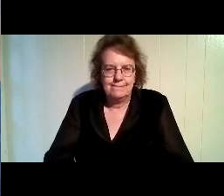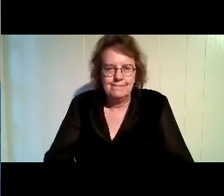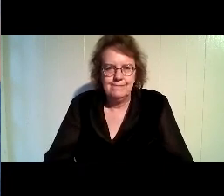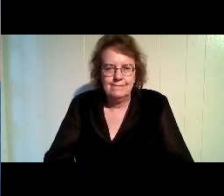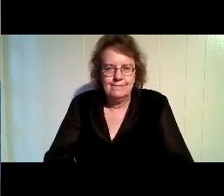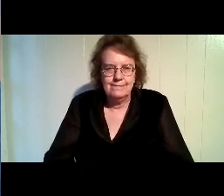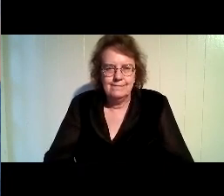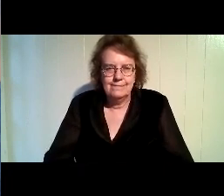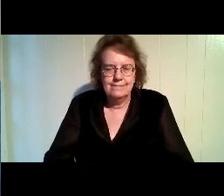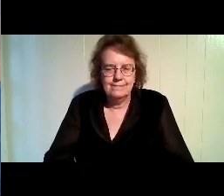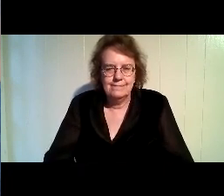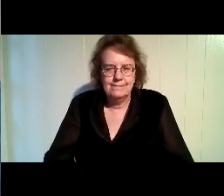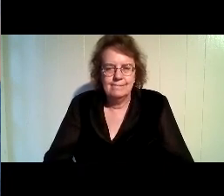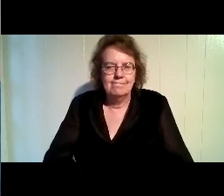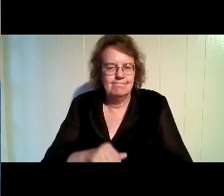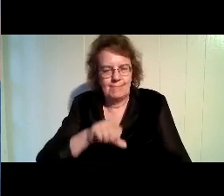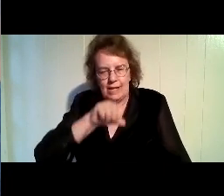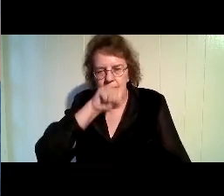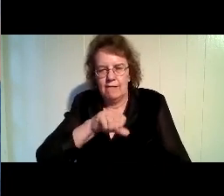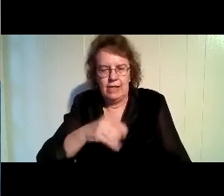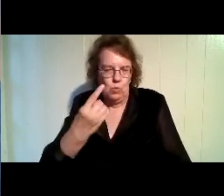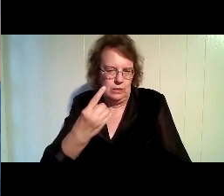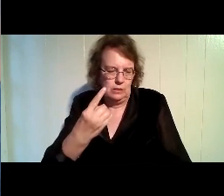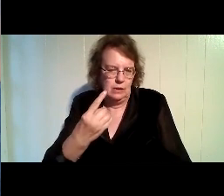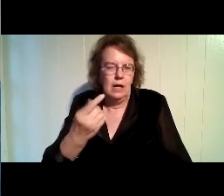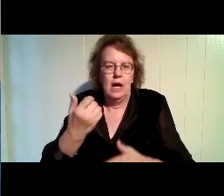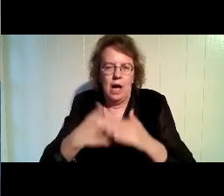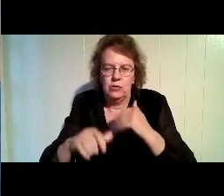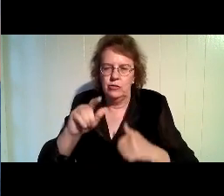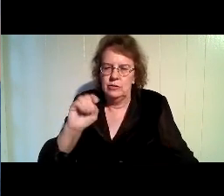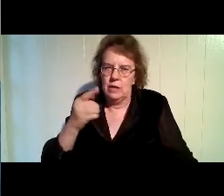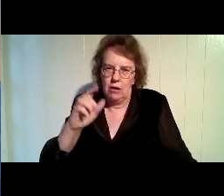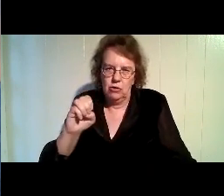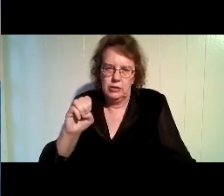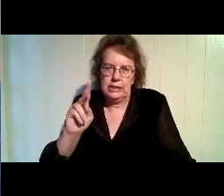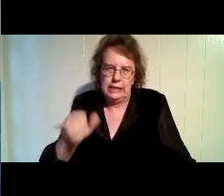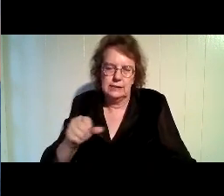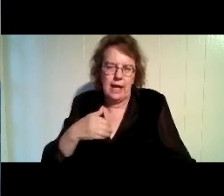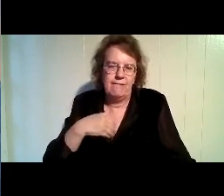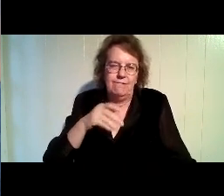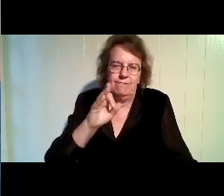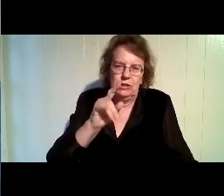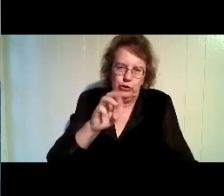So love that one underneath togglekeys. We have filtered keys. This will ignore brief or repeated keystrokes and change